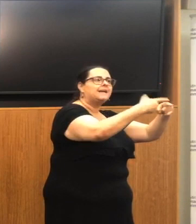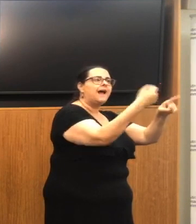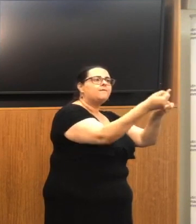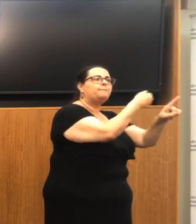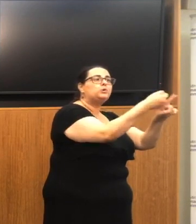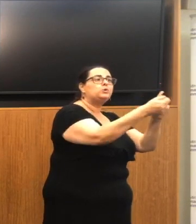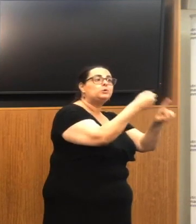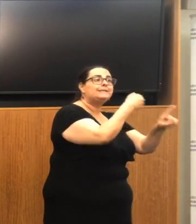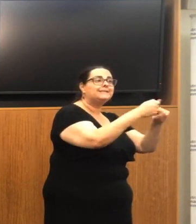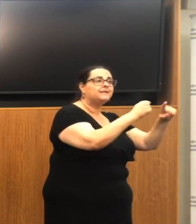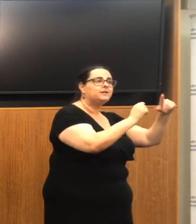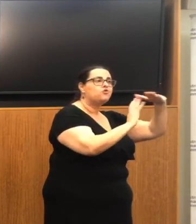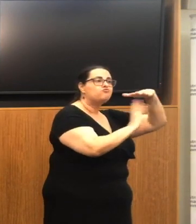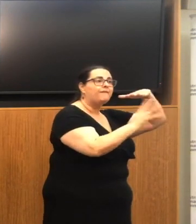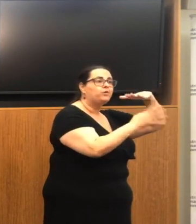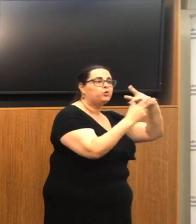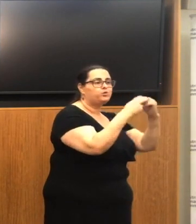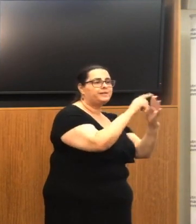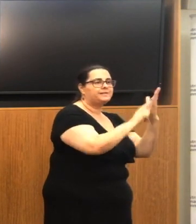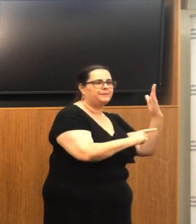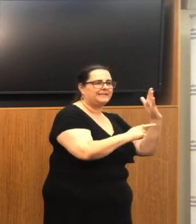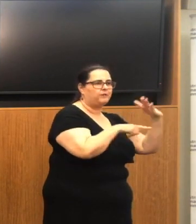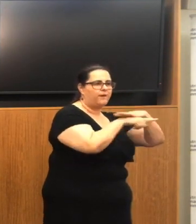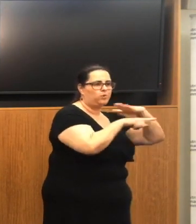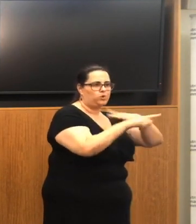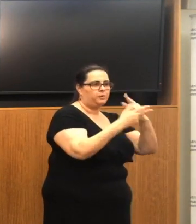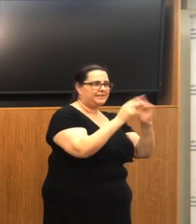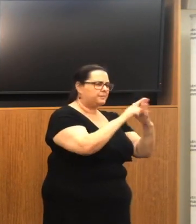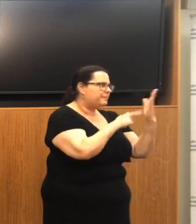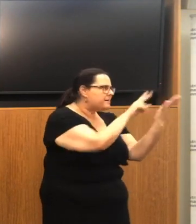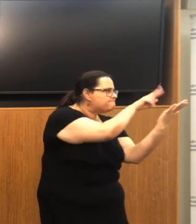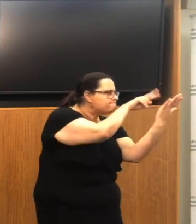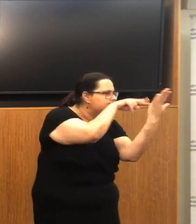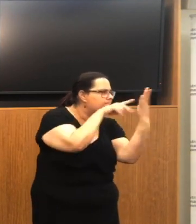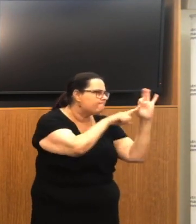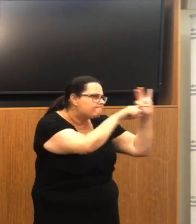for refugees with disabilities, in particular people